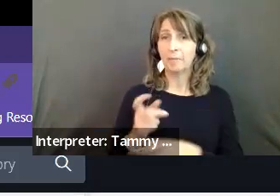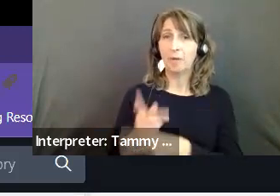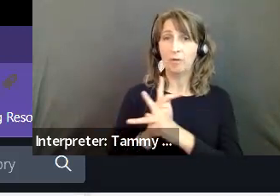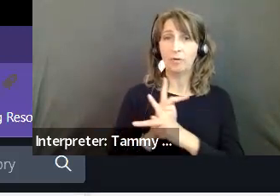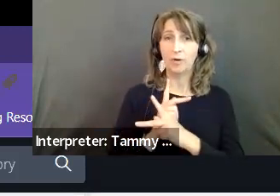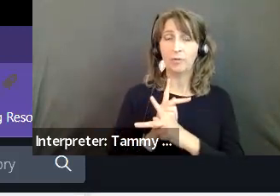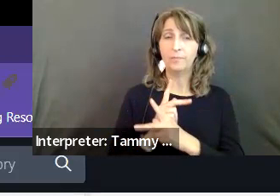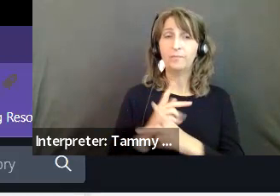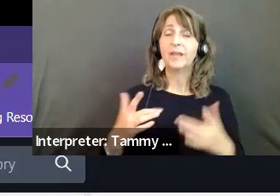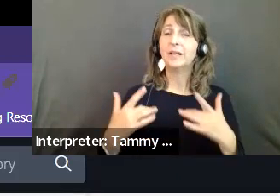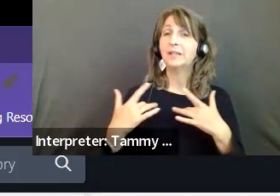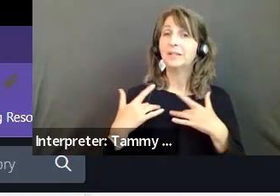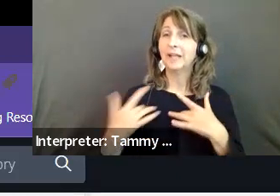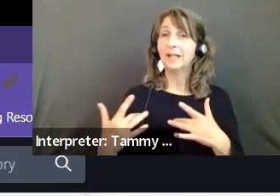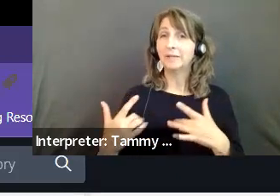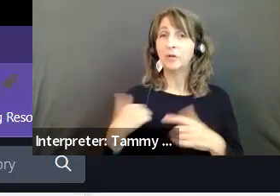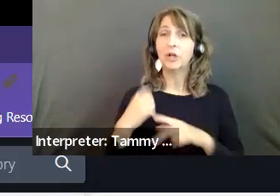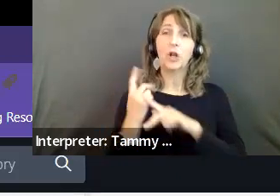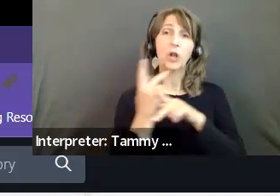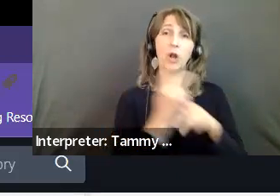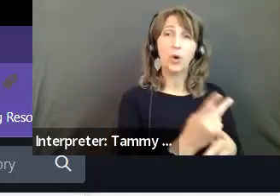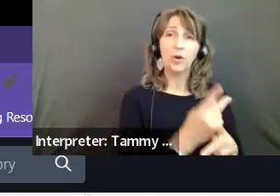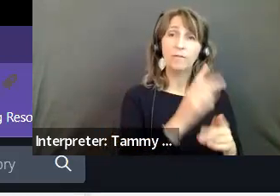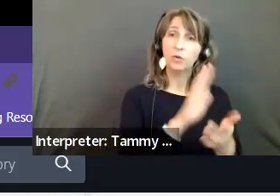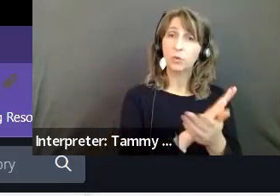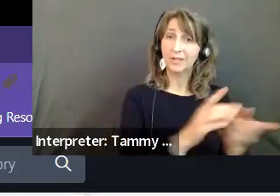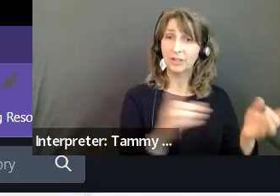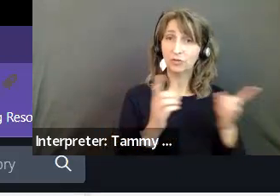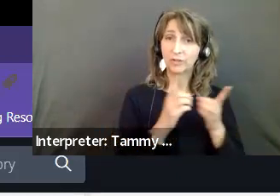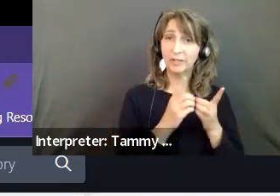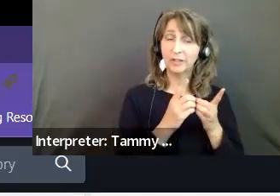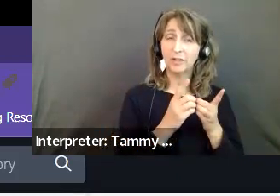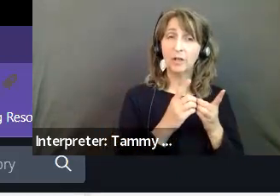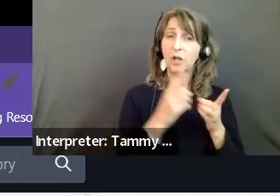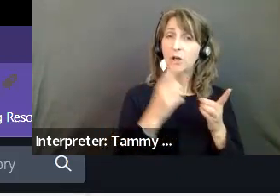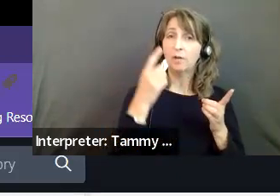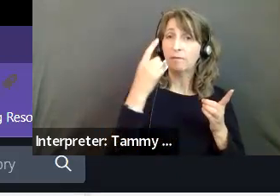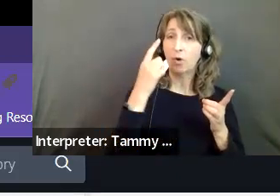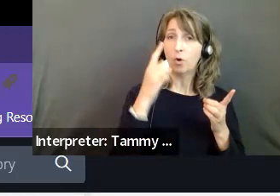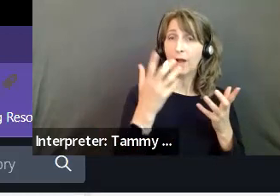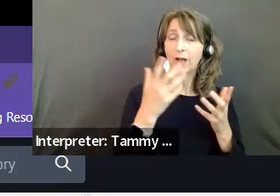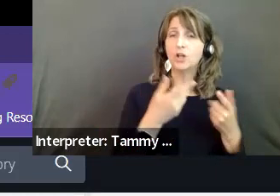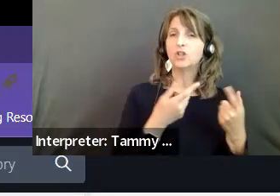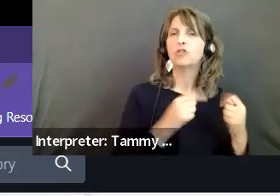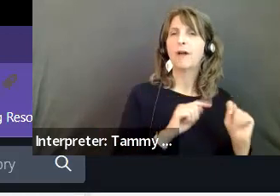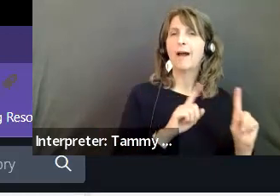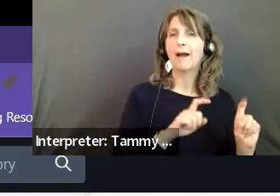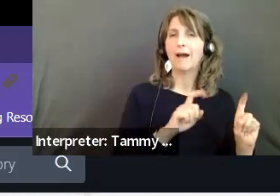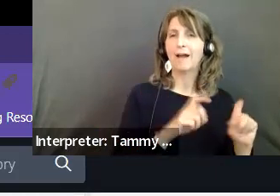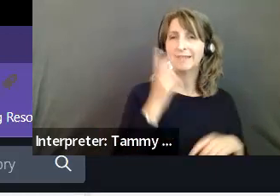We typically Check out 2 school districts for the for the purpose of them trying before they buy for that student.